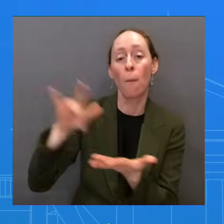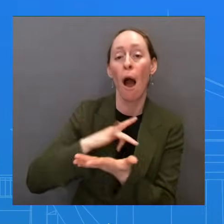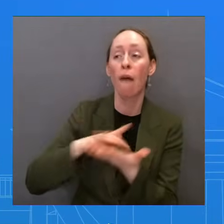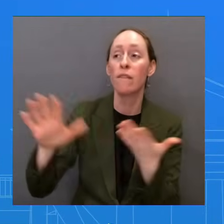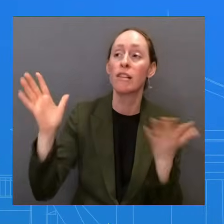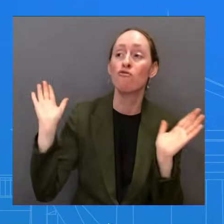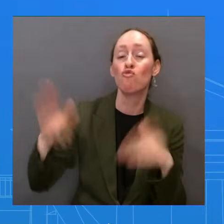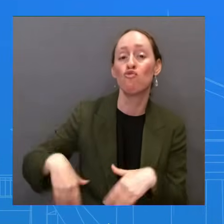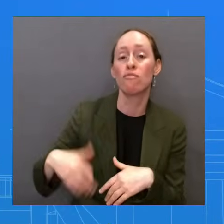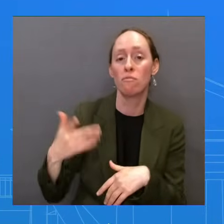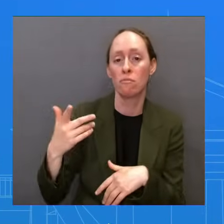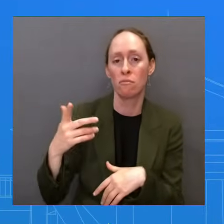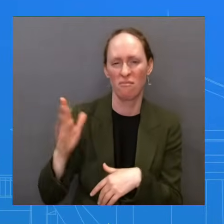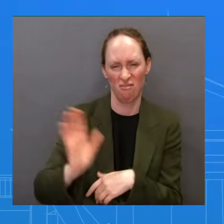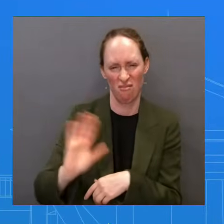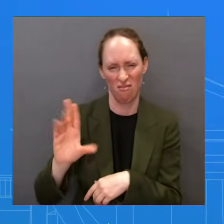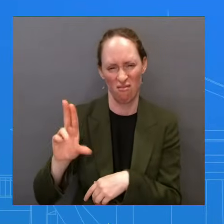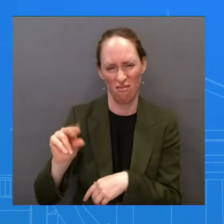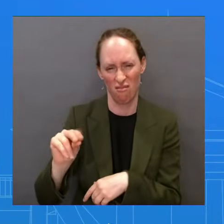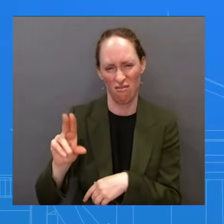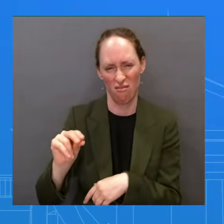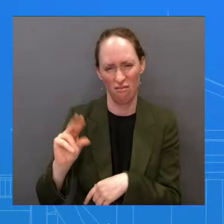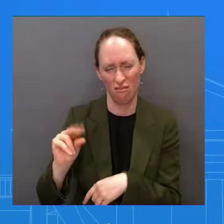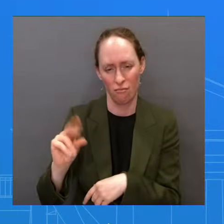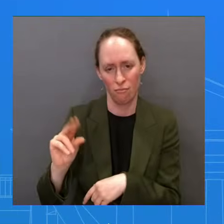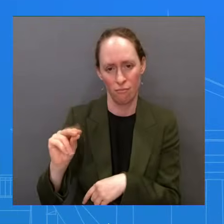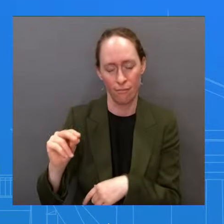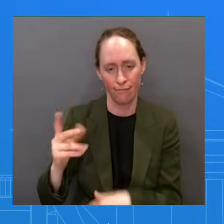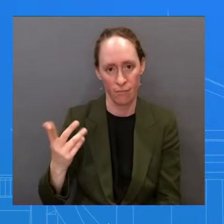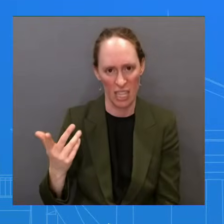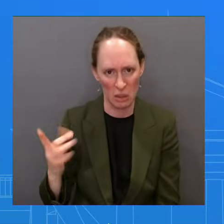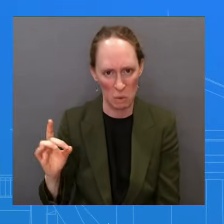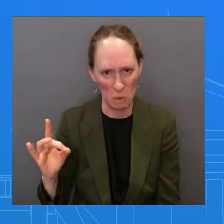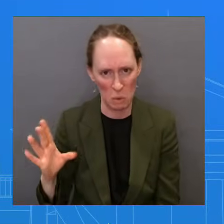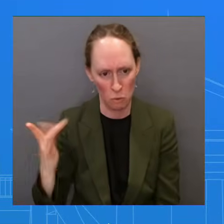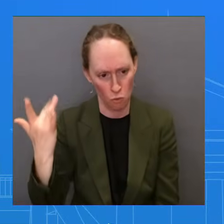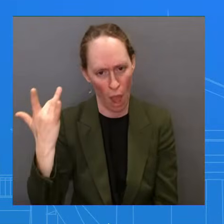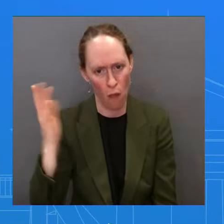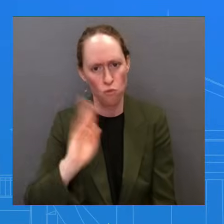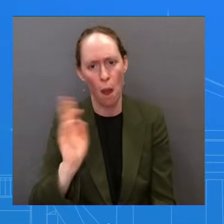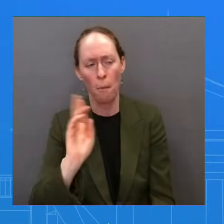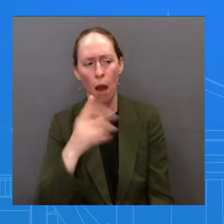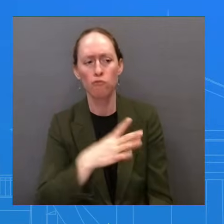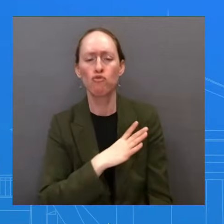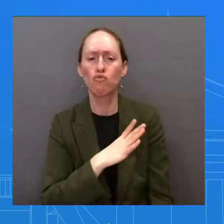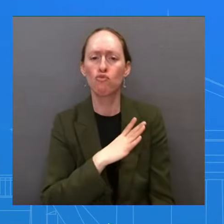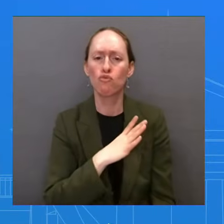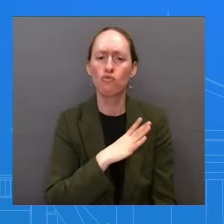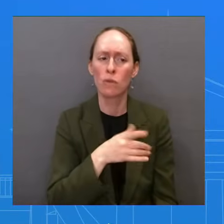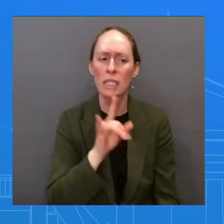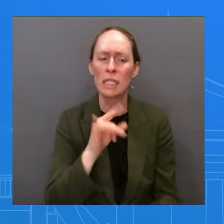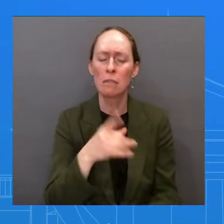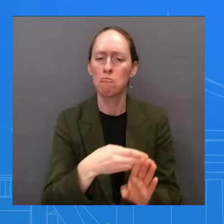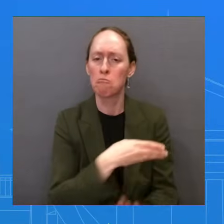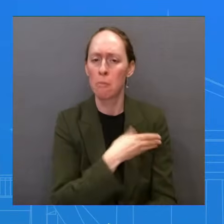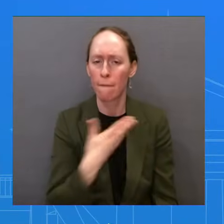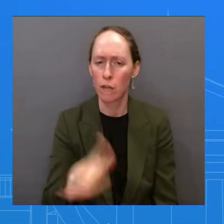were able to do it in the last administration. So what's different here? The Press: Okay. But the "playing chicken" analogy, you know, he -- he might not have a choice